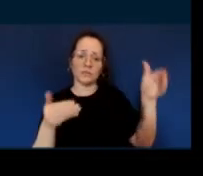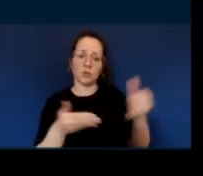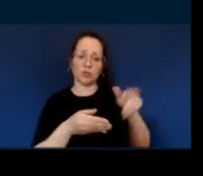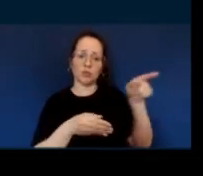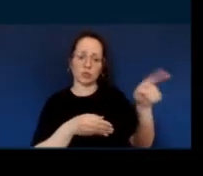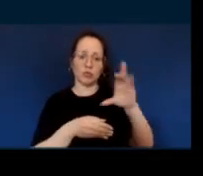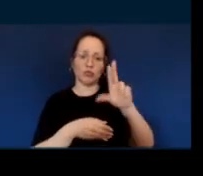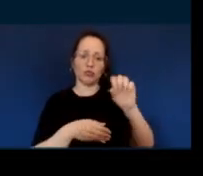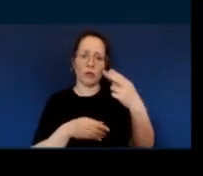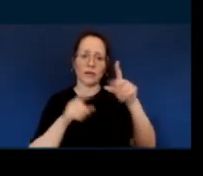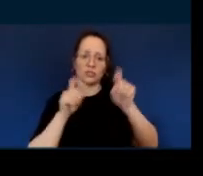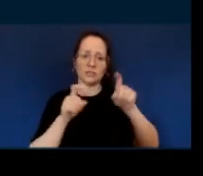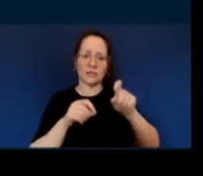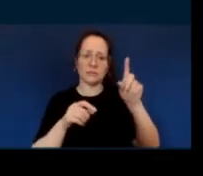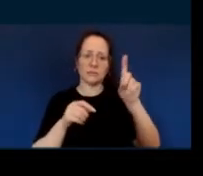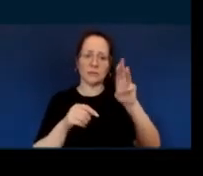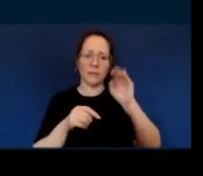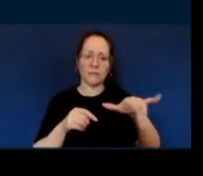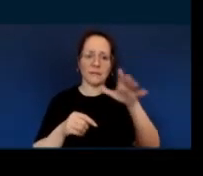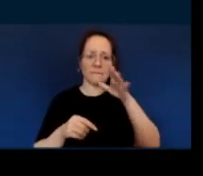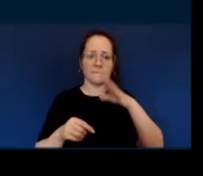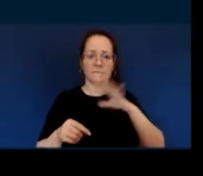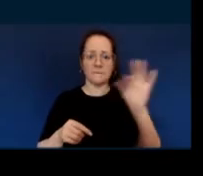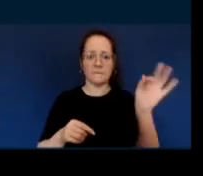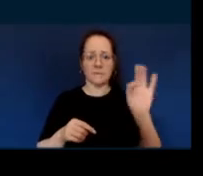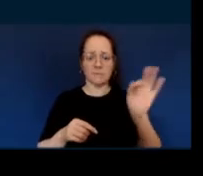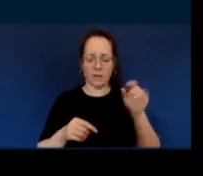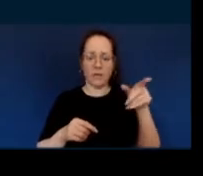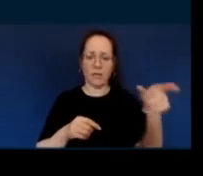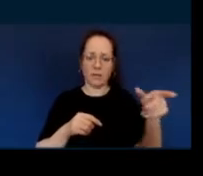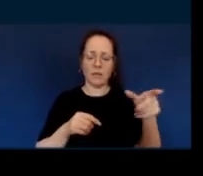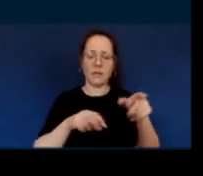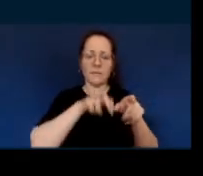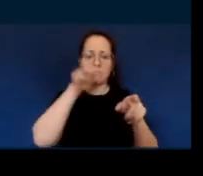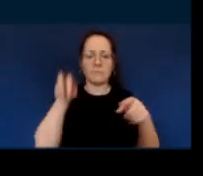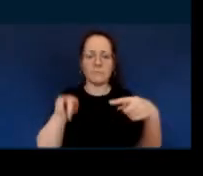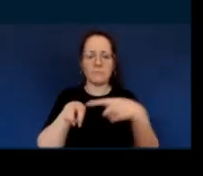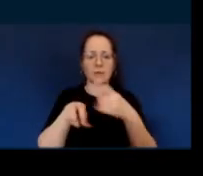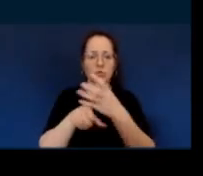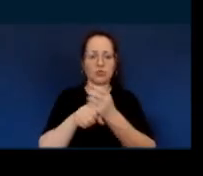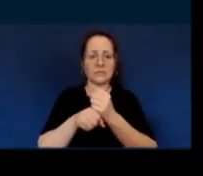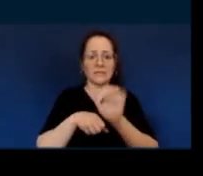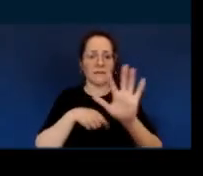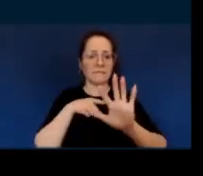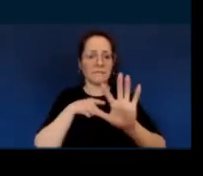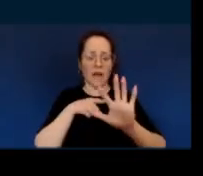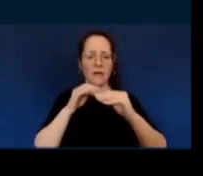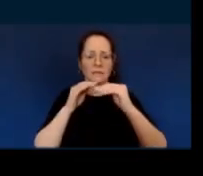DUMMY IN 2011 THE PASSENGER SEAT WENT FROM HAVING A RATING OF 5 TO A RATING OF 2.